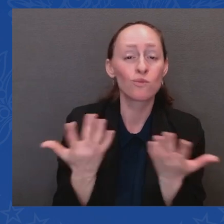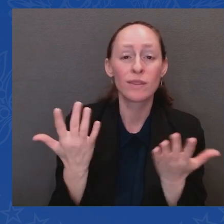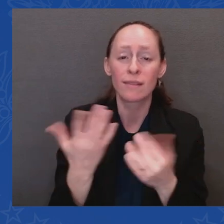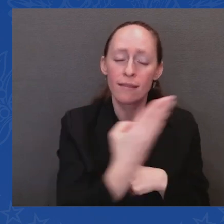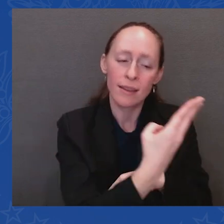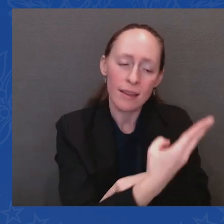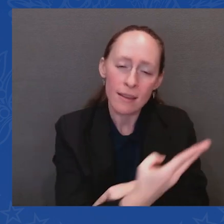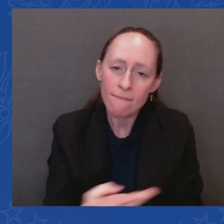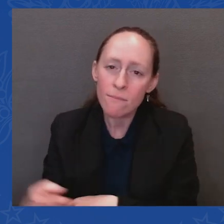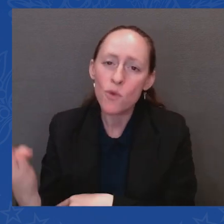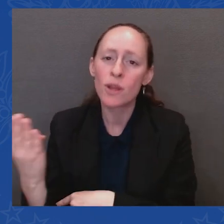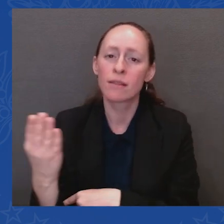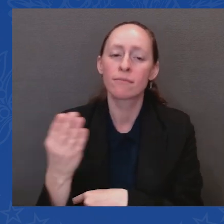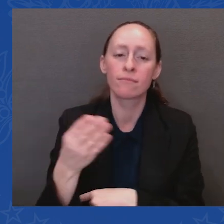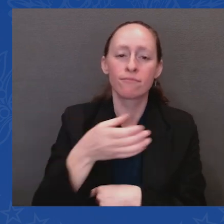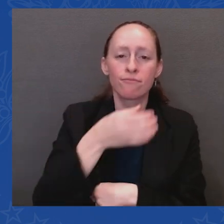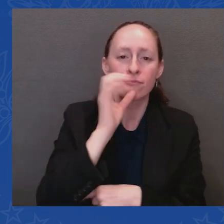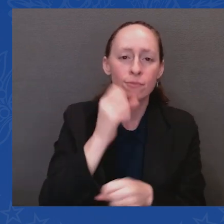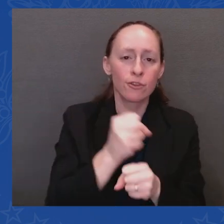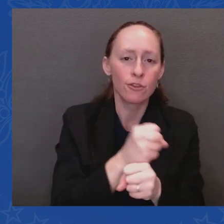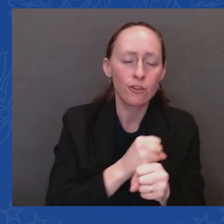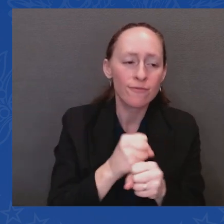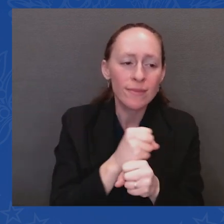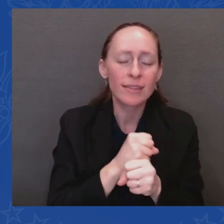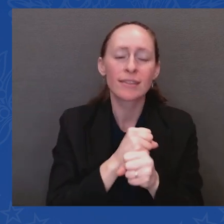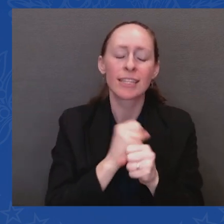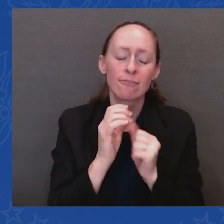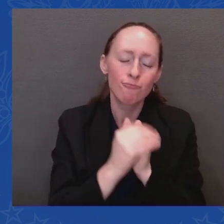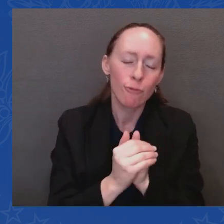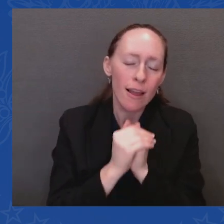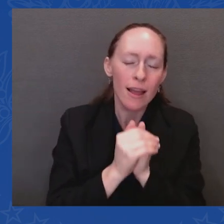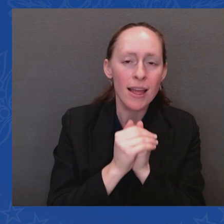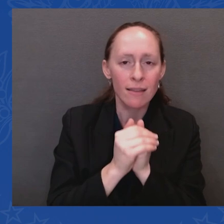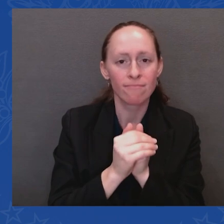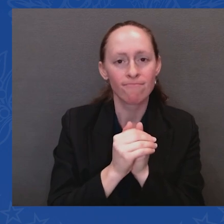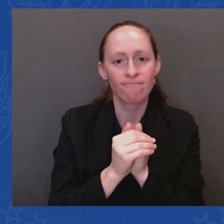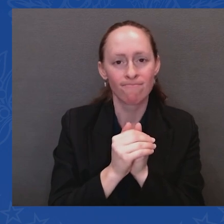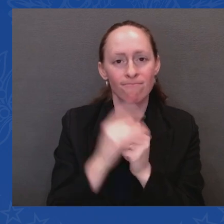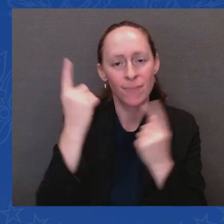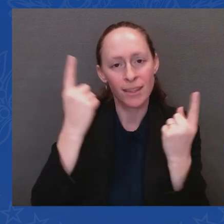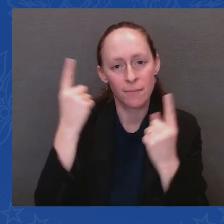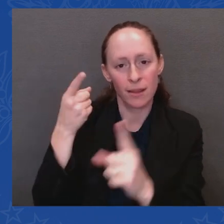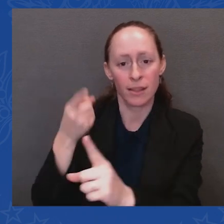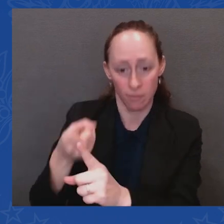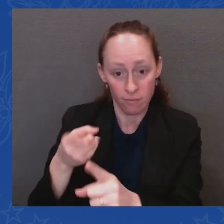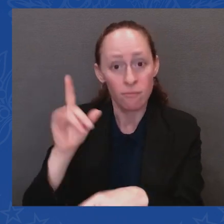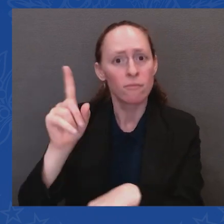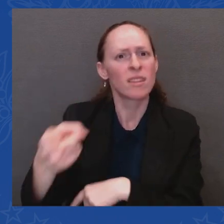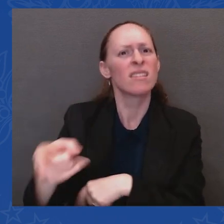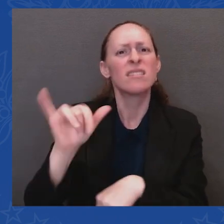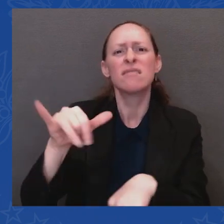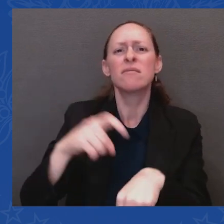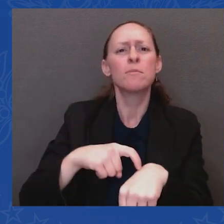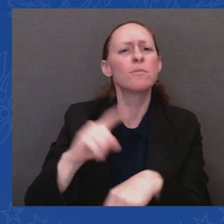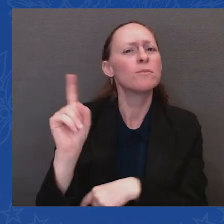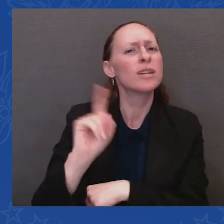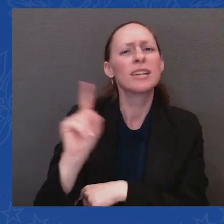he was deployed to Iraq, and six months before that, he was a civilian overseas.